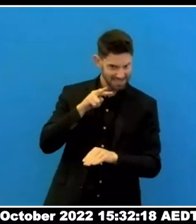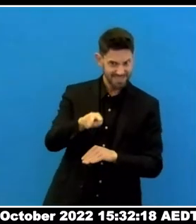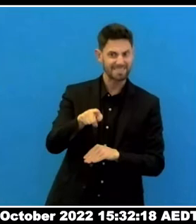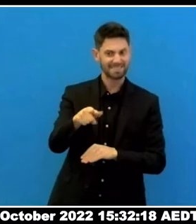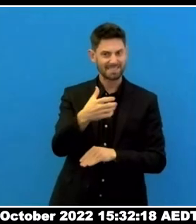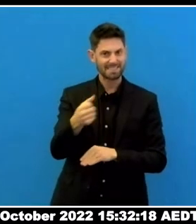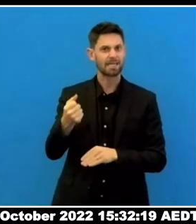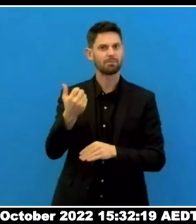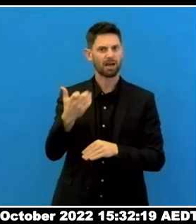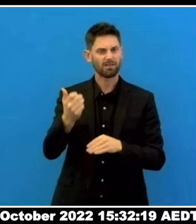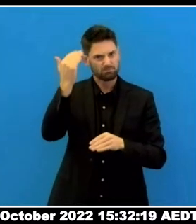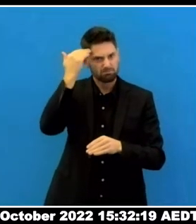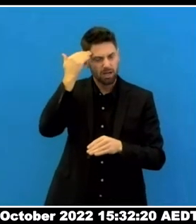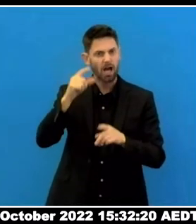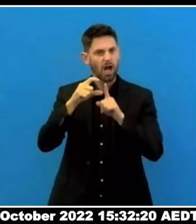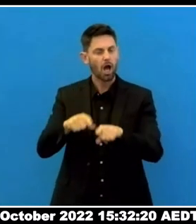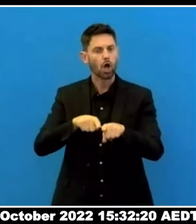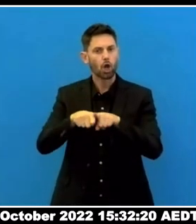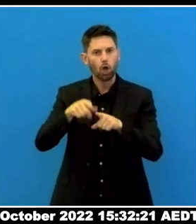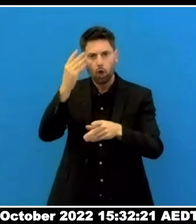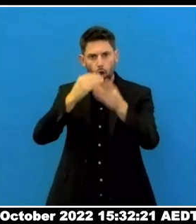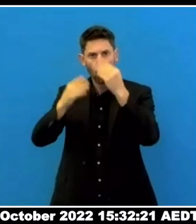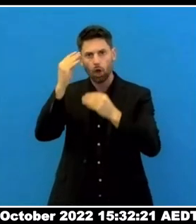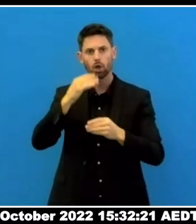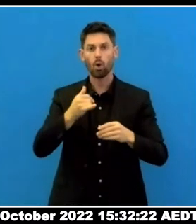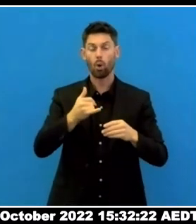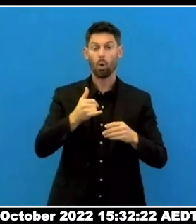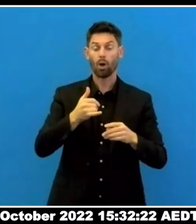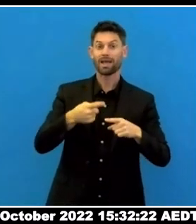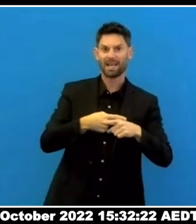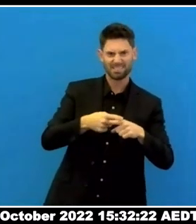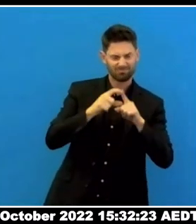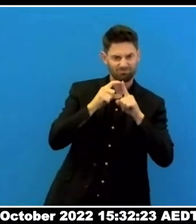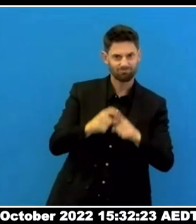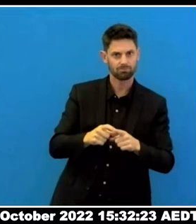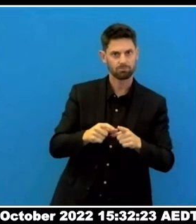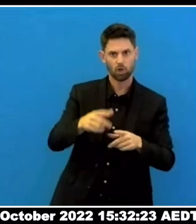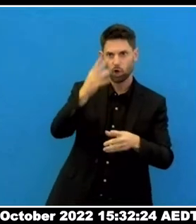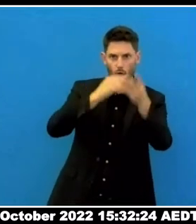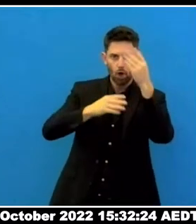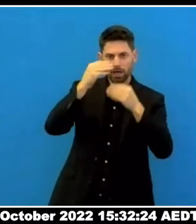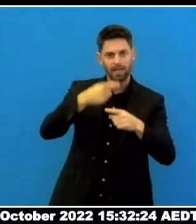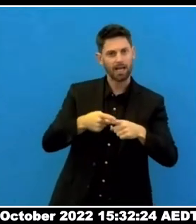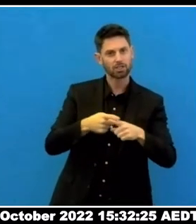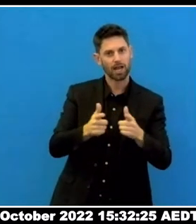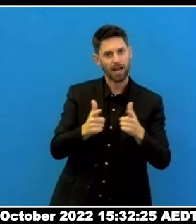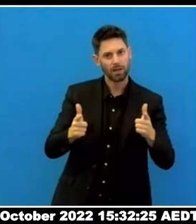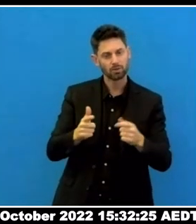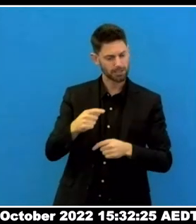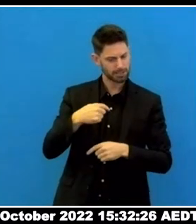or English learning difficulty as well as so, I say, like,